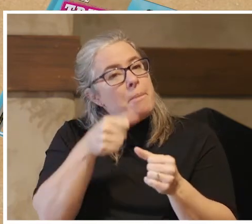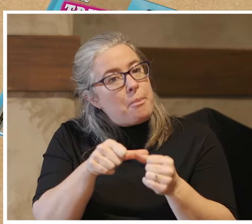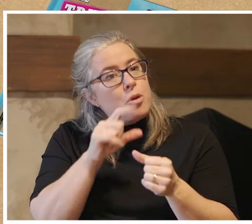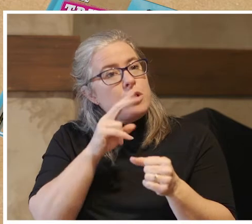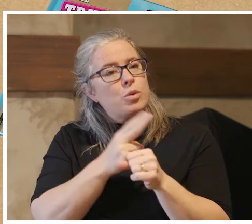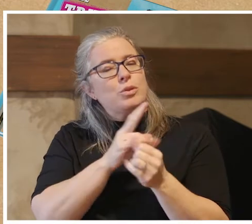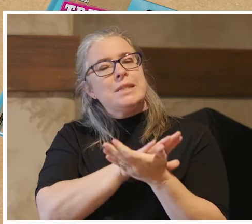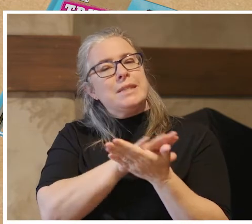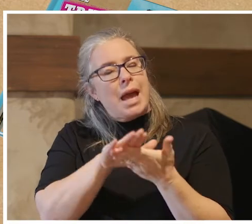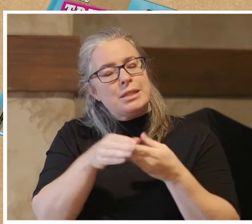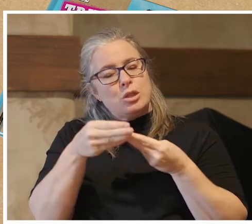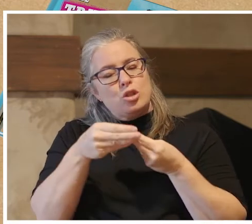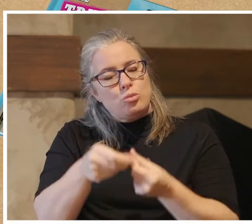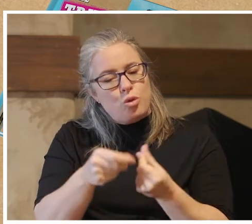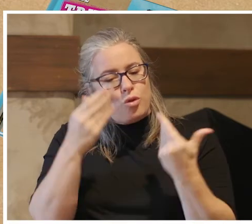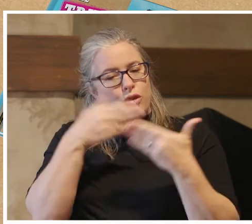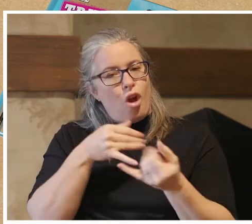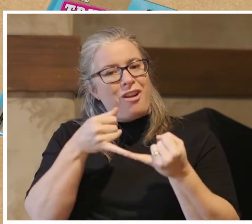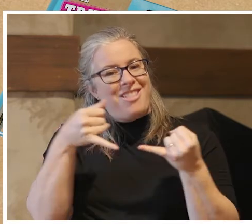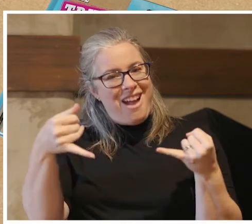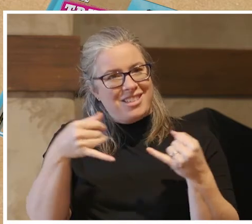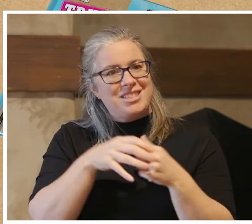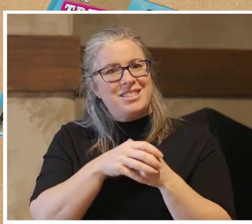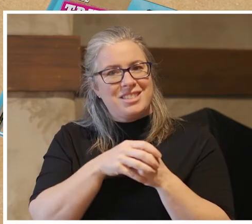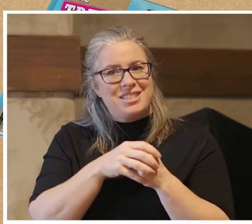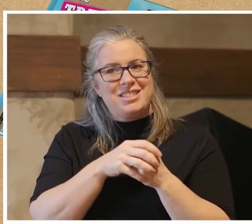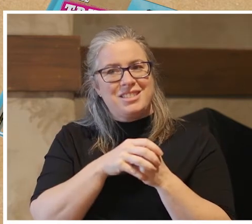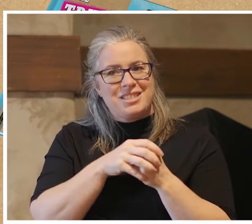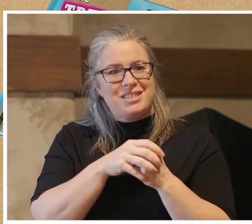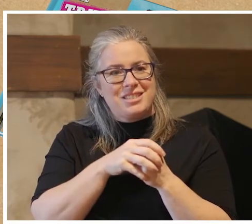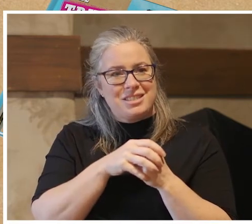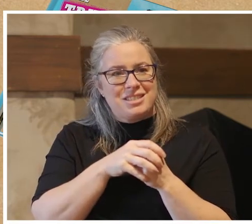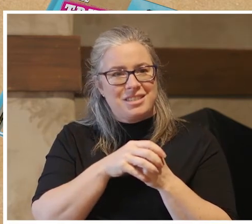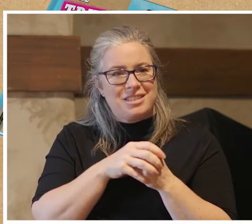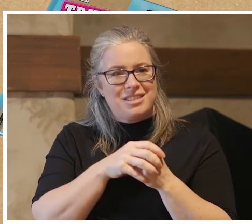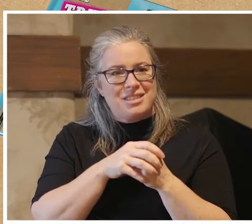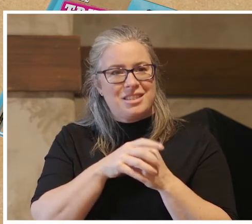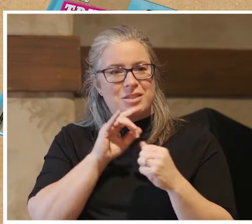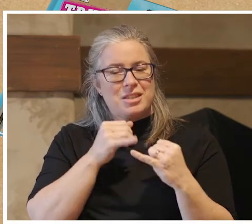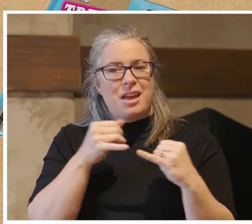And remember you're gonna use nice, smooth, dark lines for important lines.